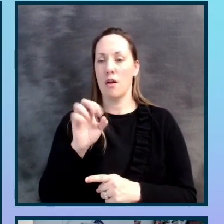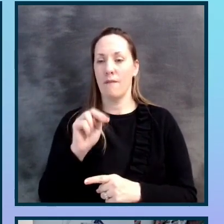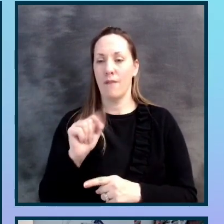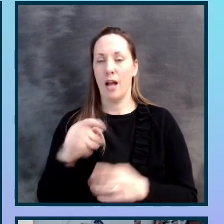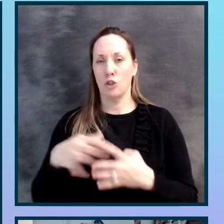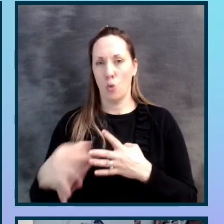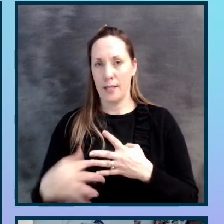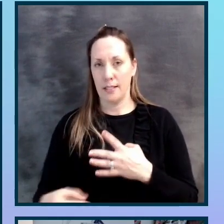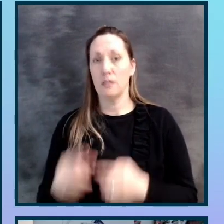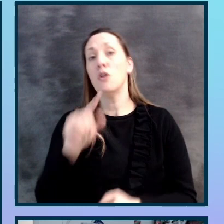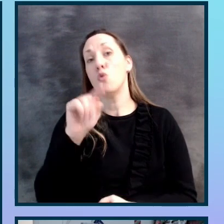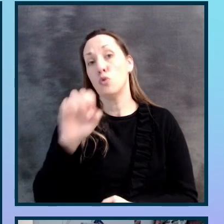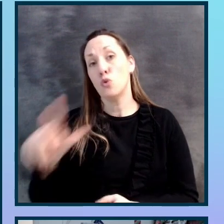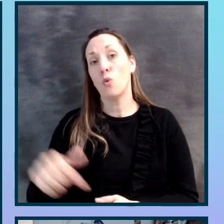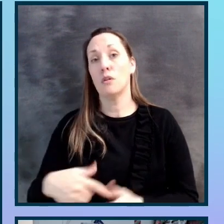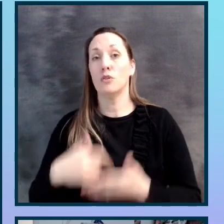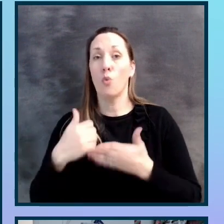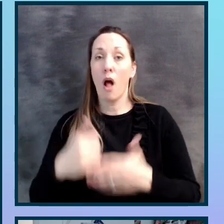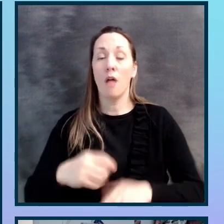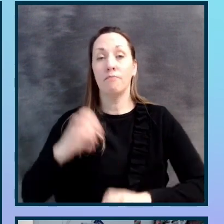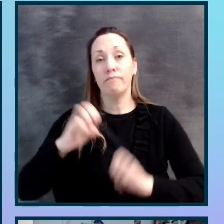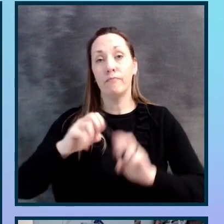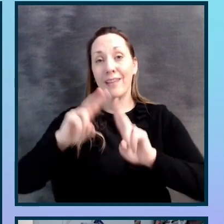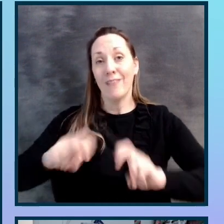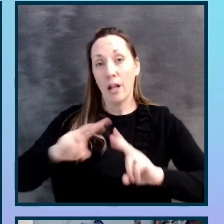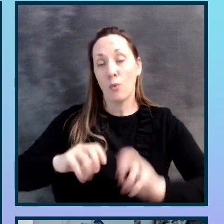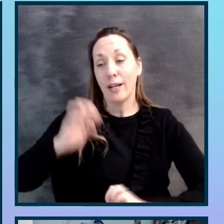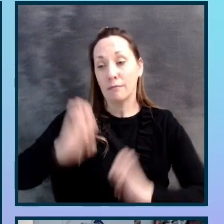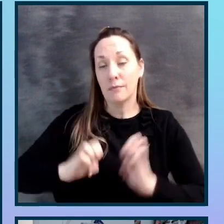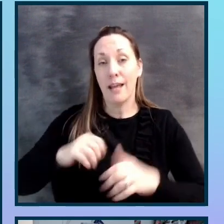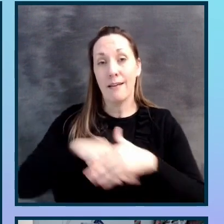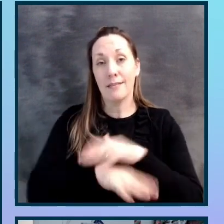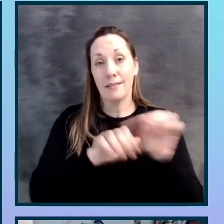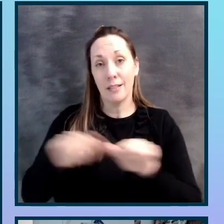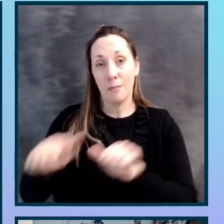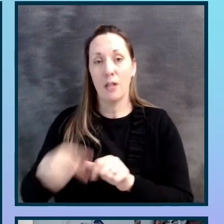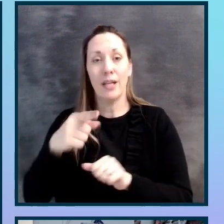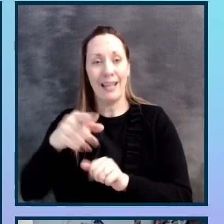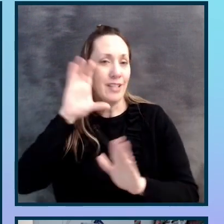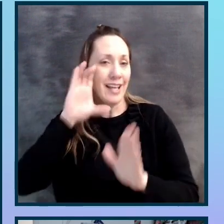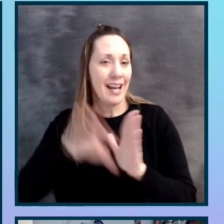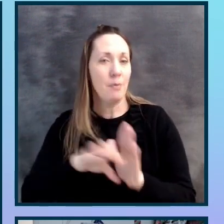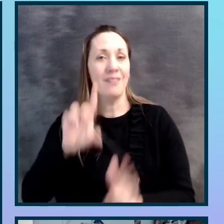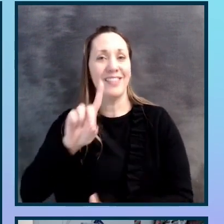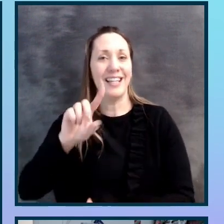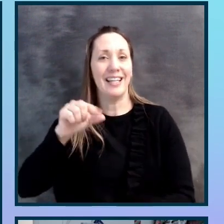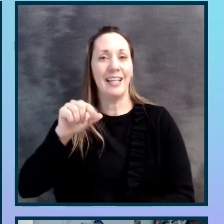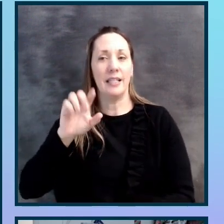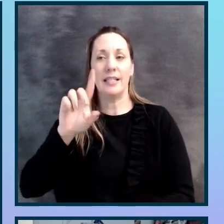to evaluate the accessibility of those choices. Here's an image of Deque Solutions' color checker.